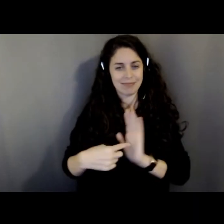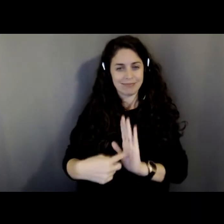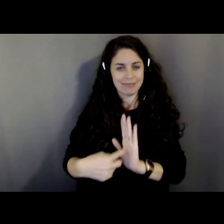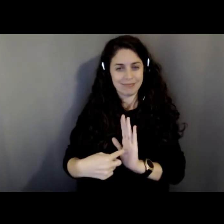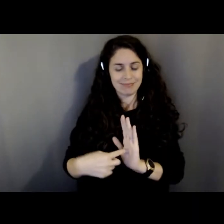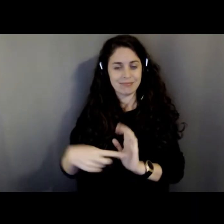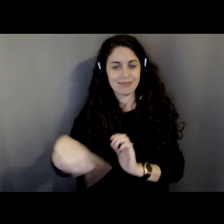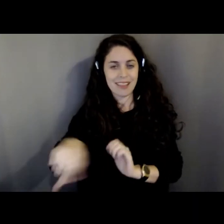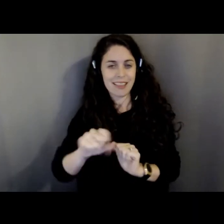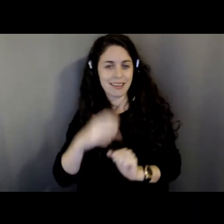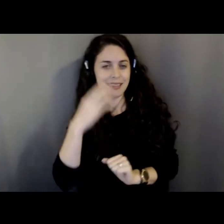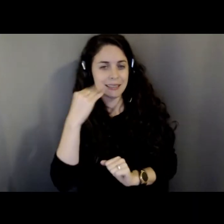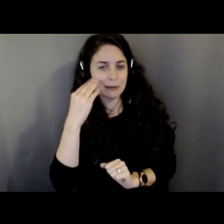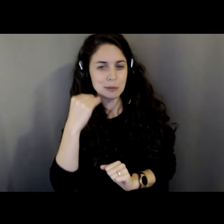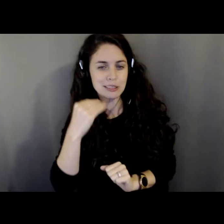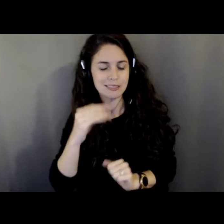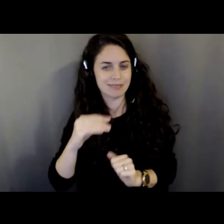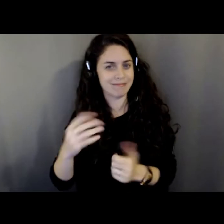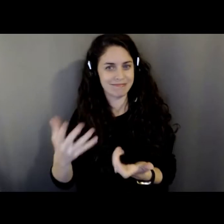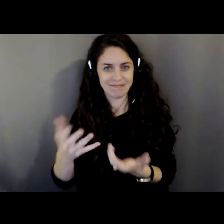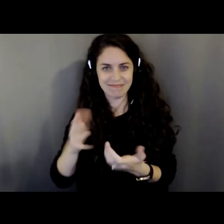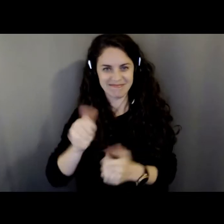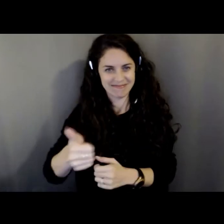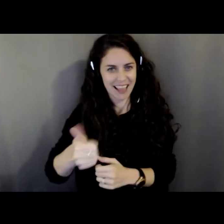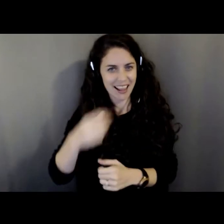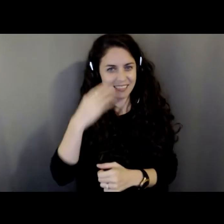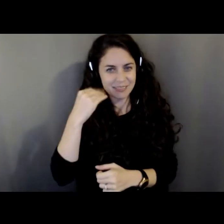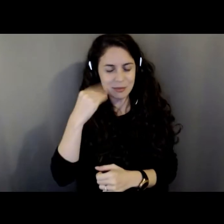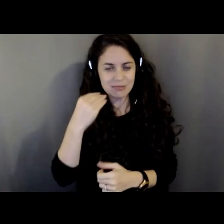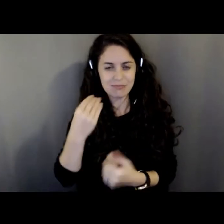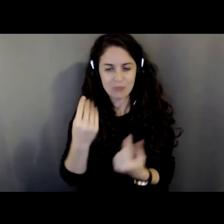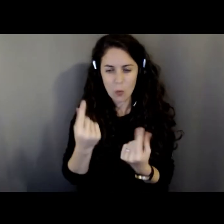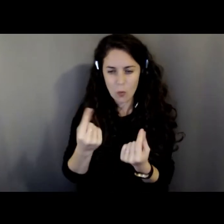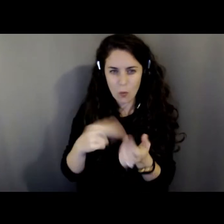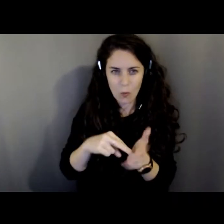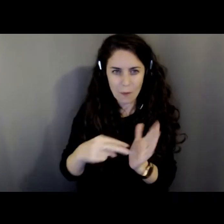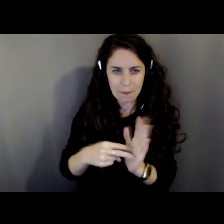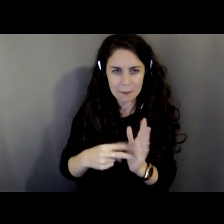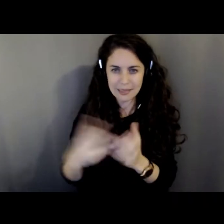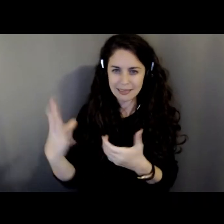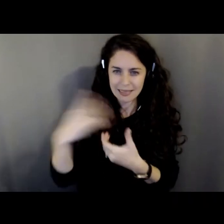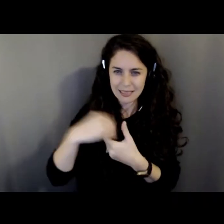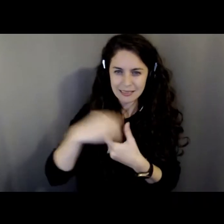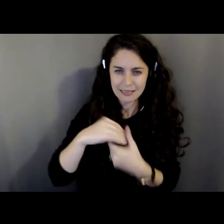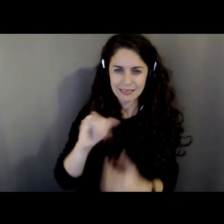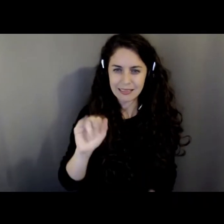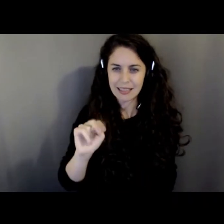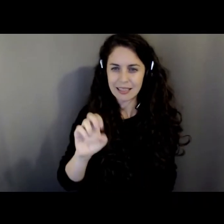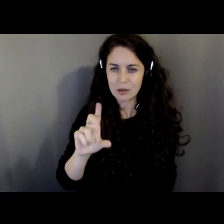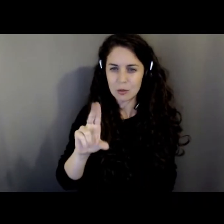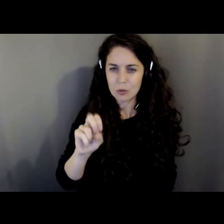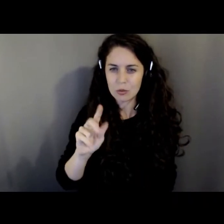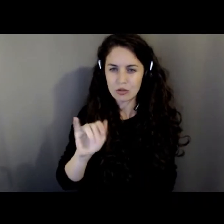experience firsthand what it means when we talk about inclusion or accommodations or access.